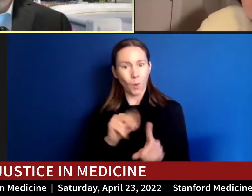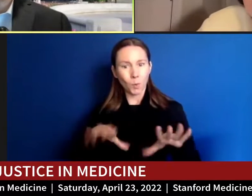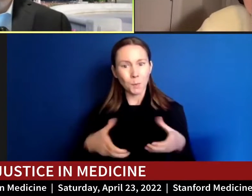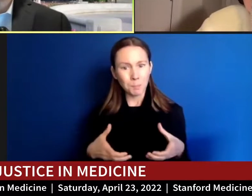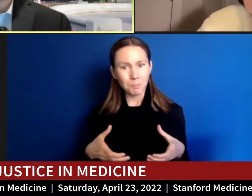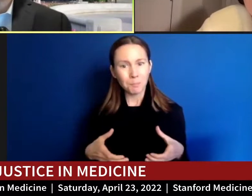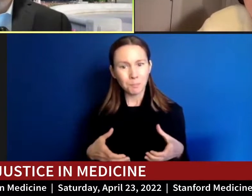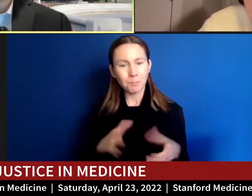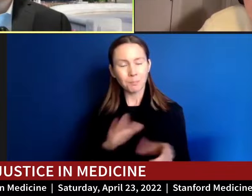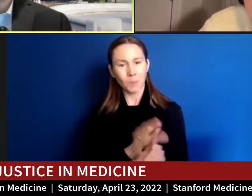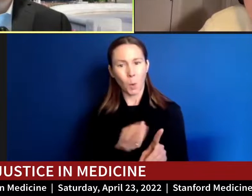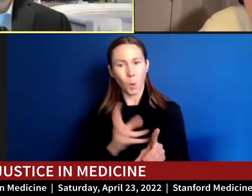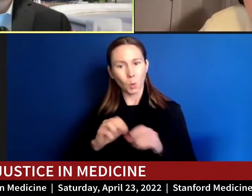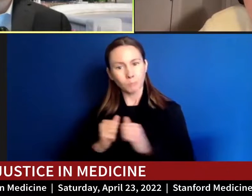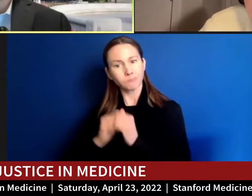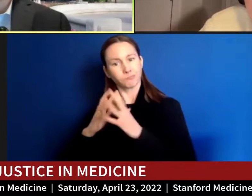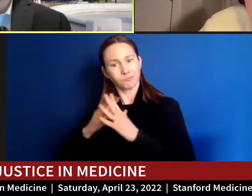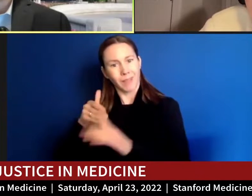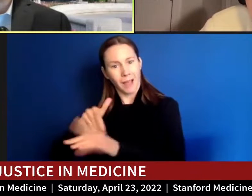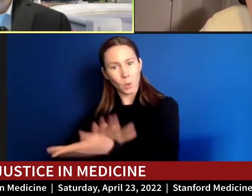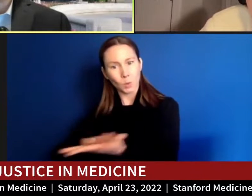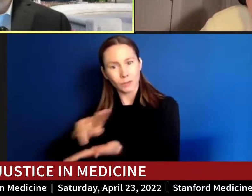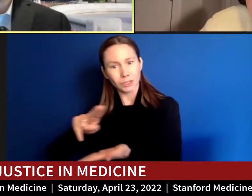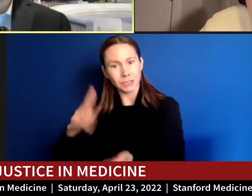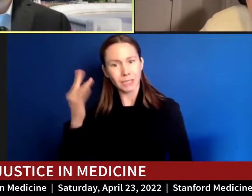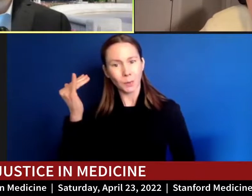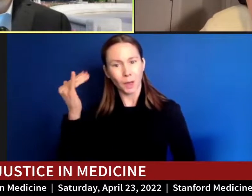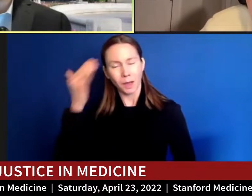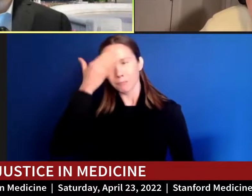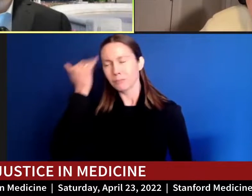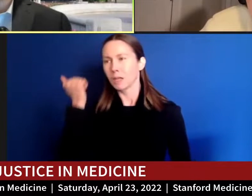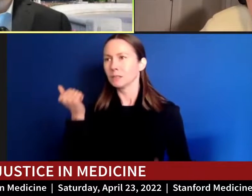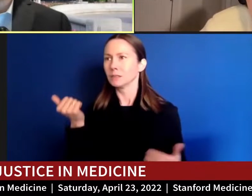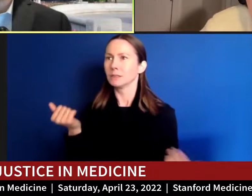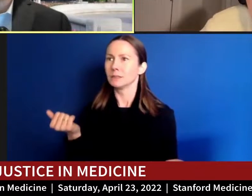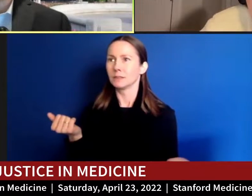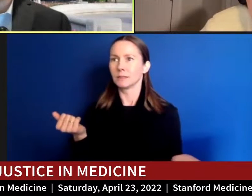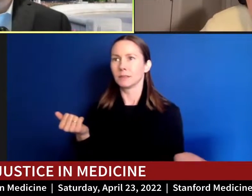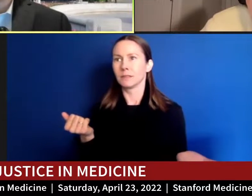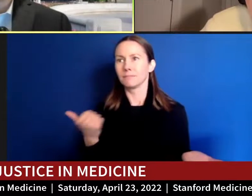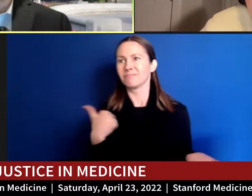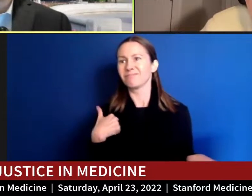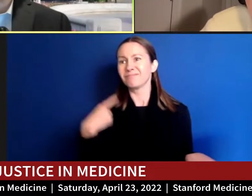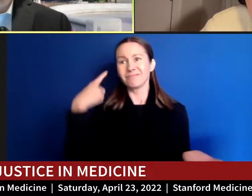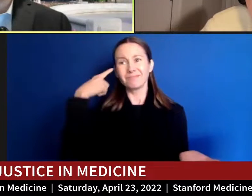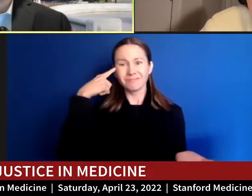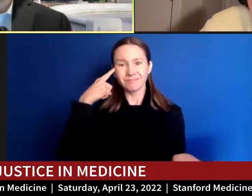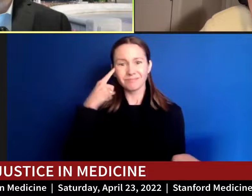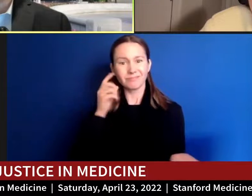at the university because, you know, I think that their needs are a little bit